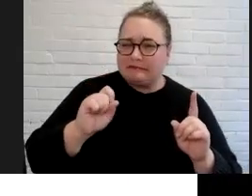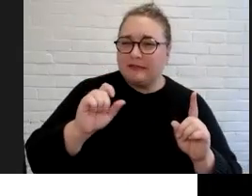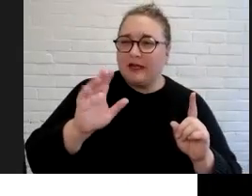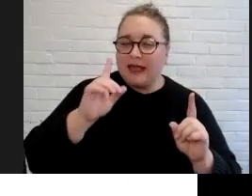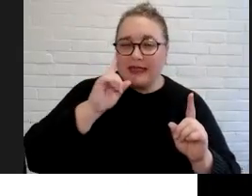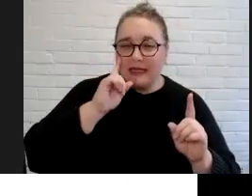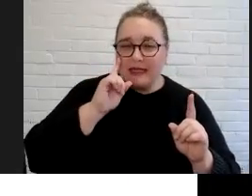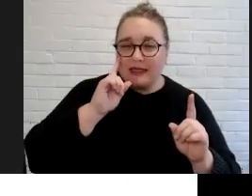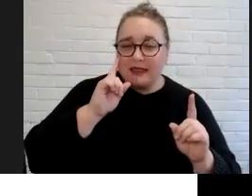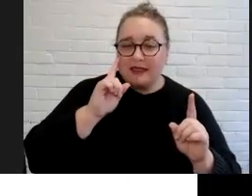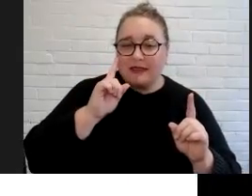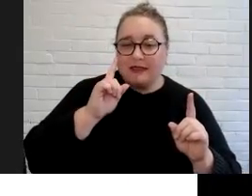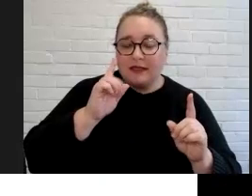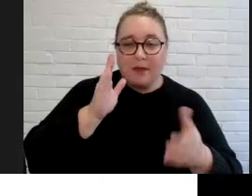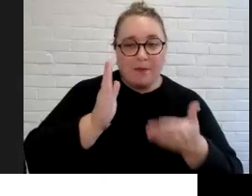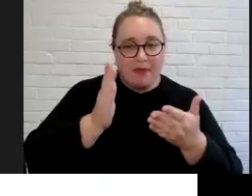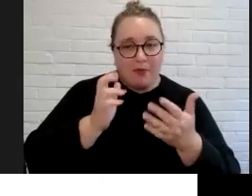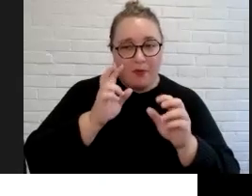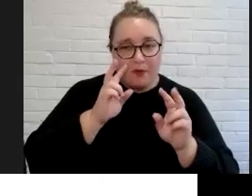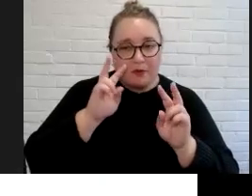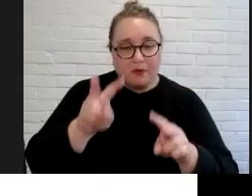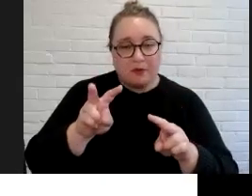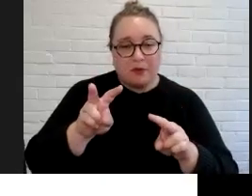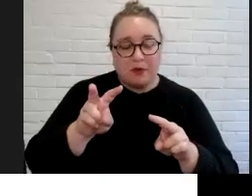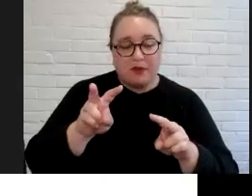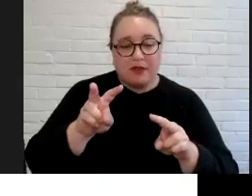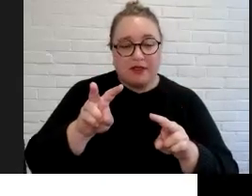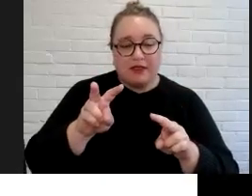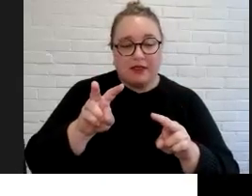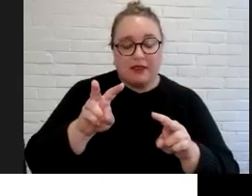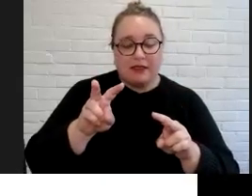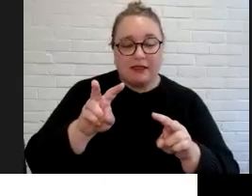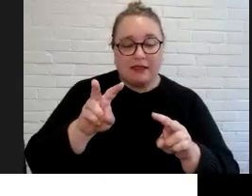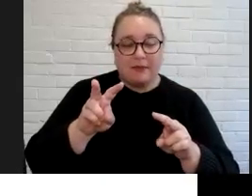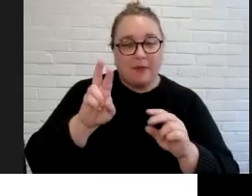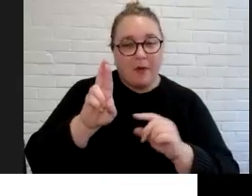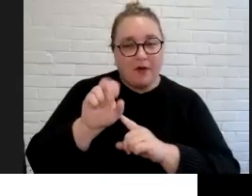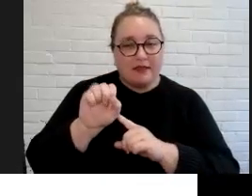maybe we want to take a look at, the RSI policy